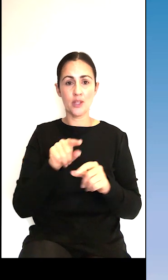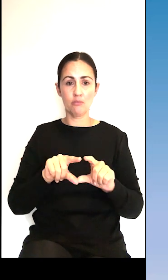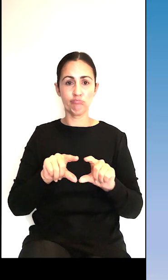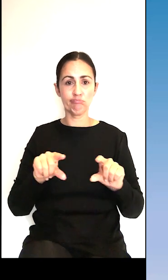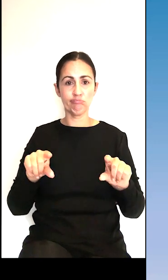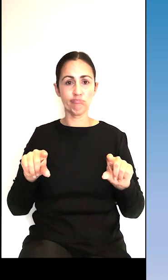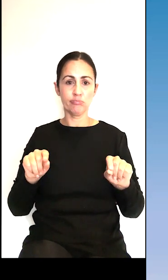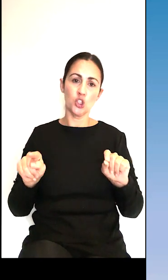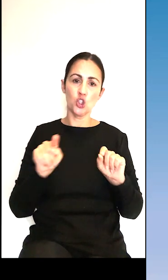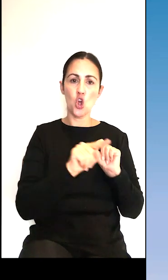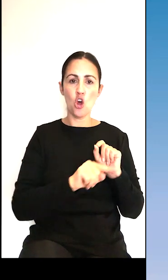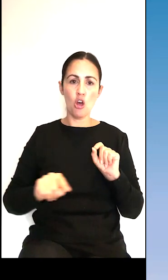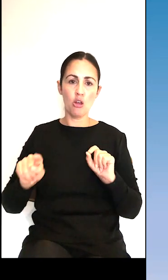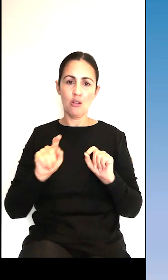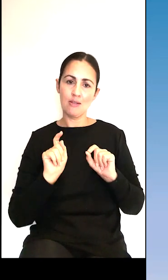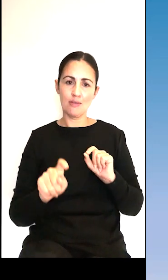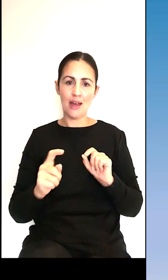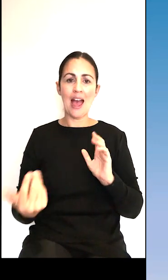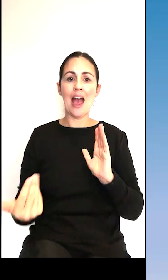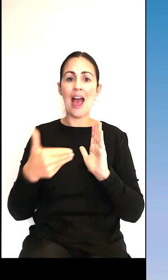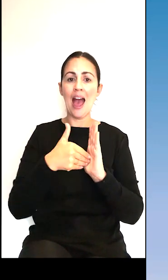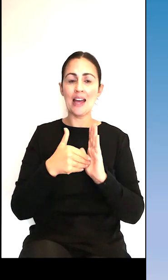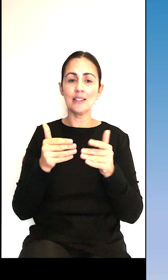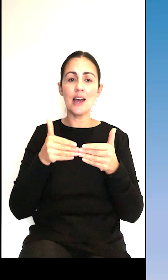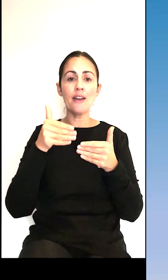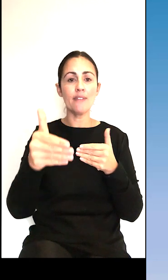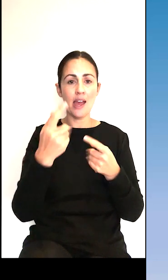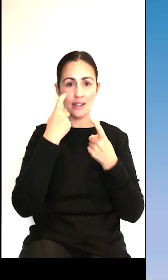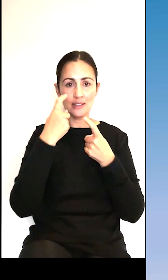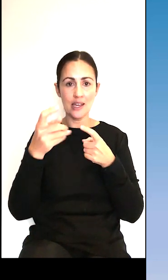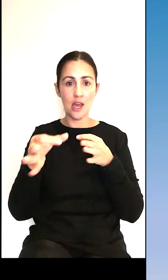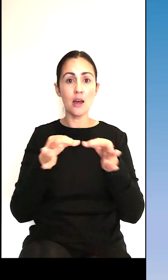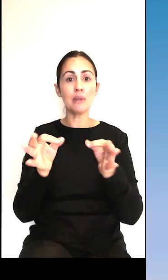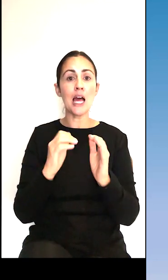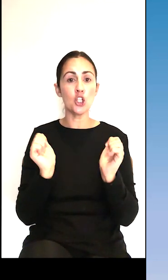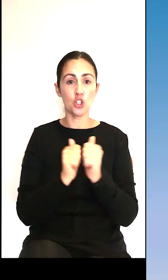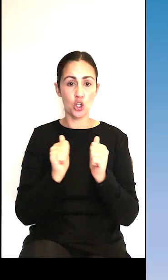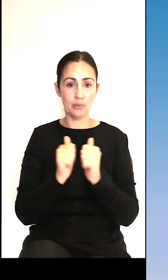I've circled add 'Add Advance Care Planning Document'. So when you're going into the person you care for's record,